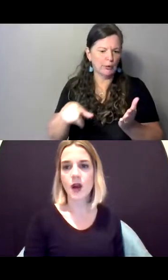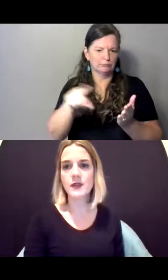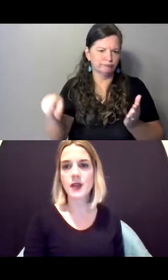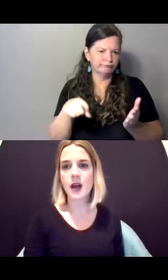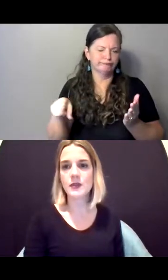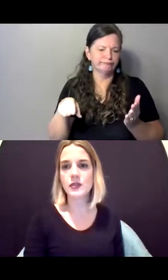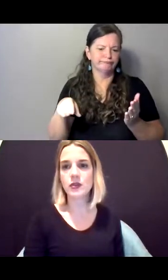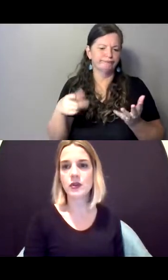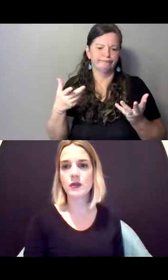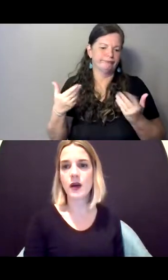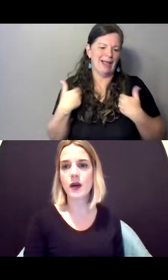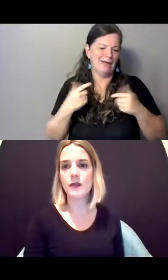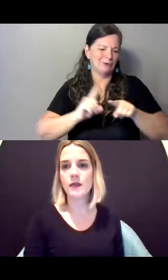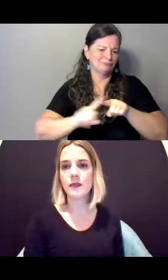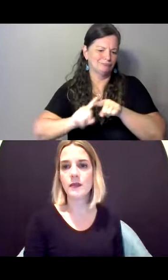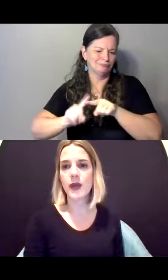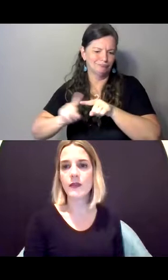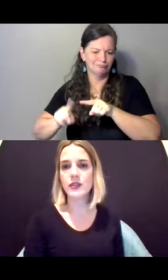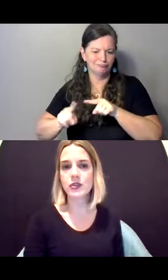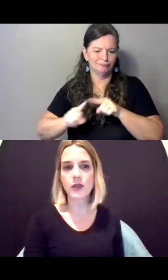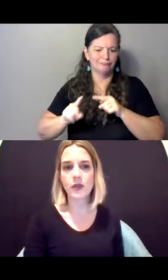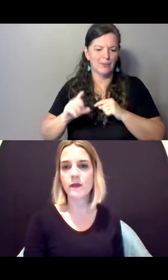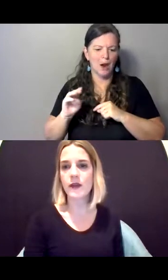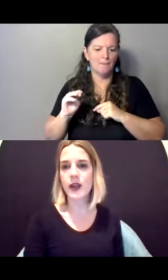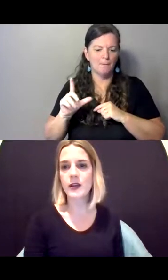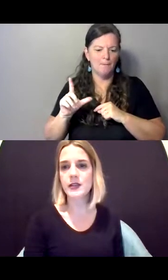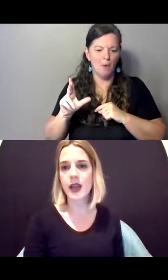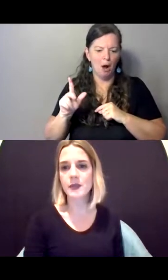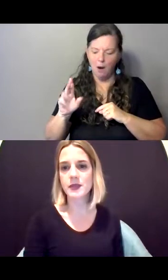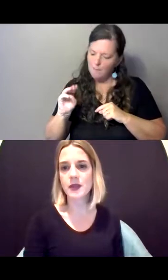Oftentimes, you'll have a student with various types